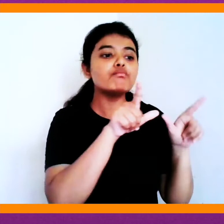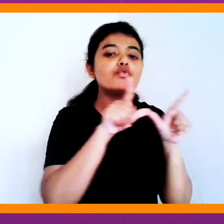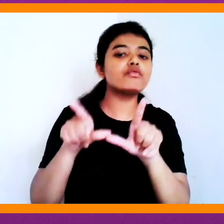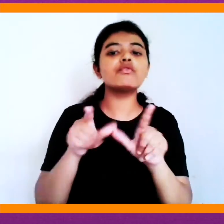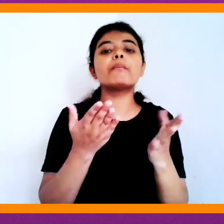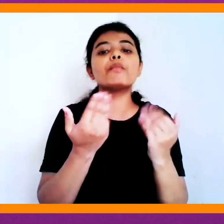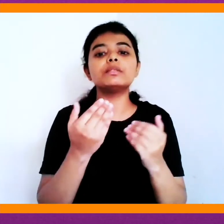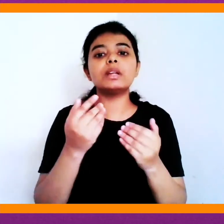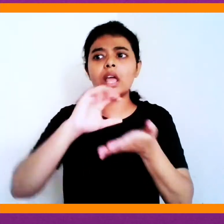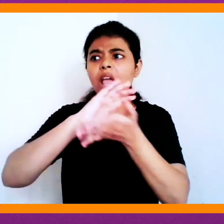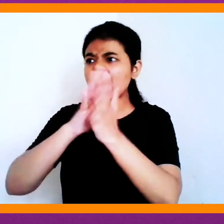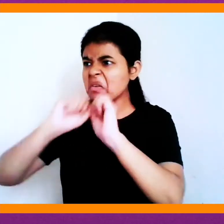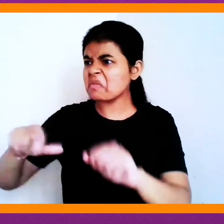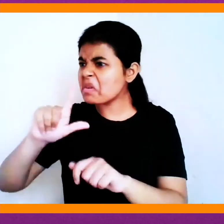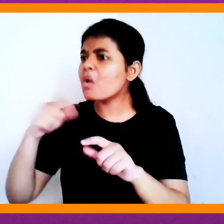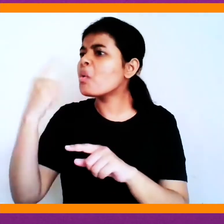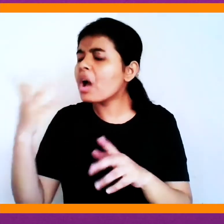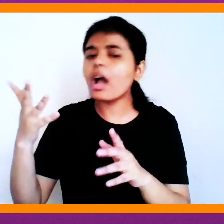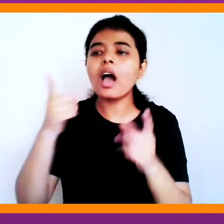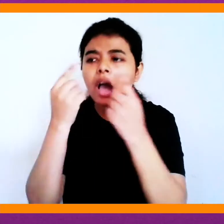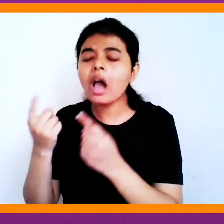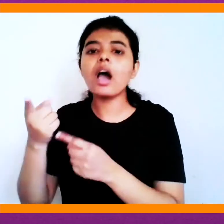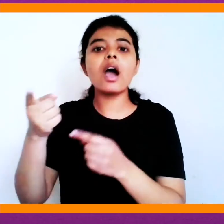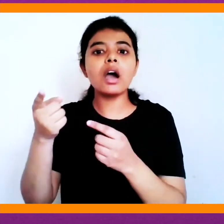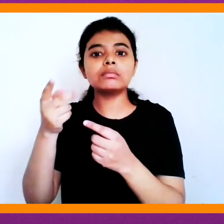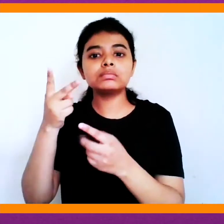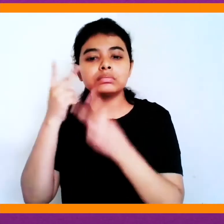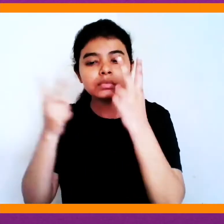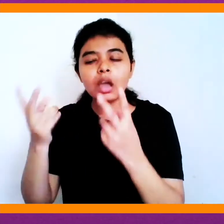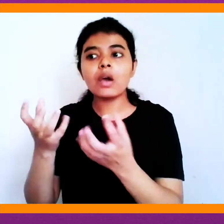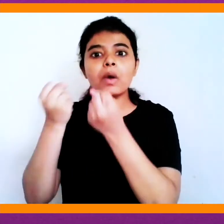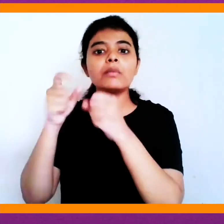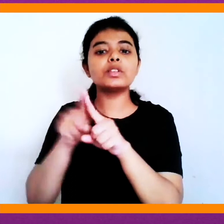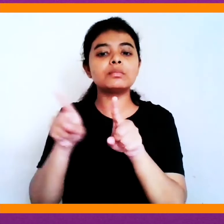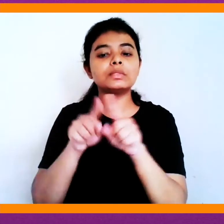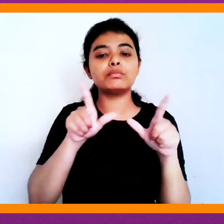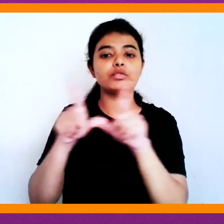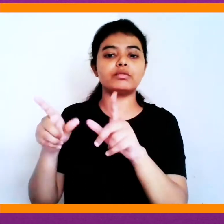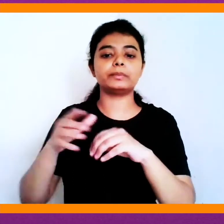products of conception have to be kept because they will be used as evidence against the accused